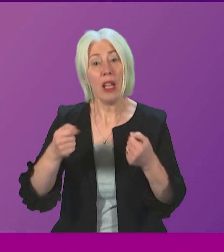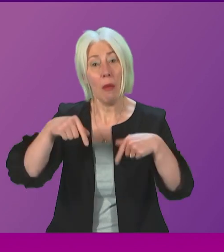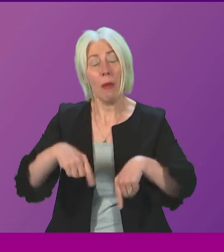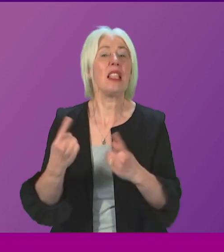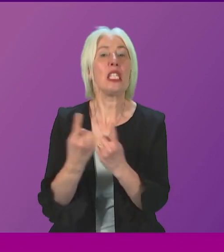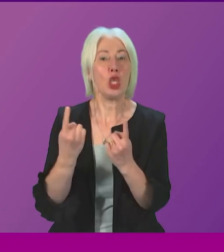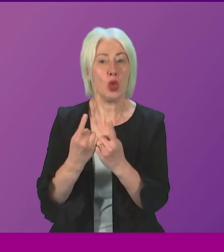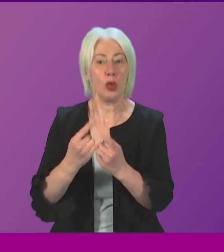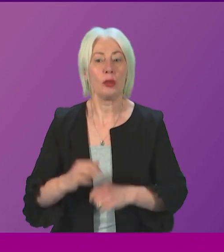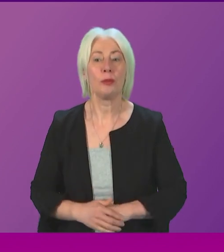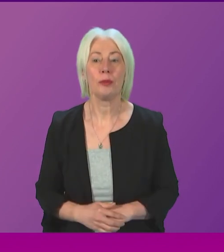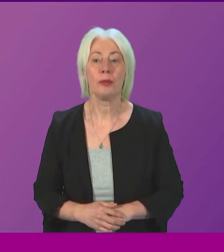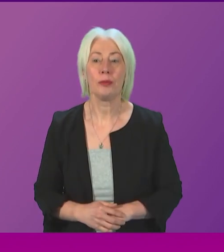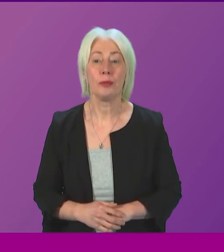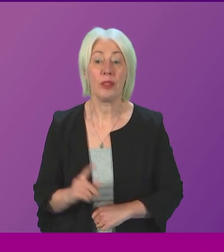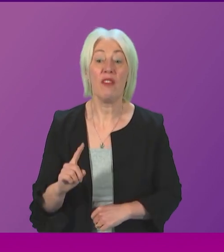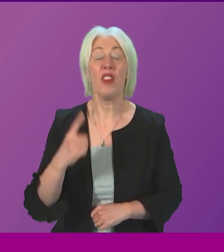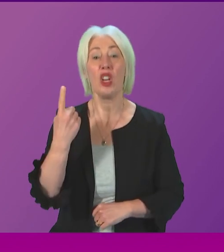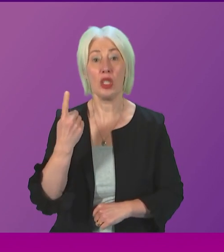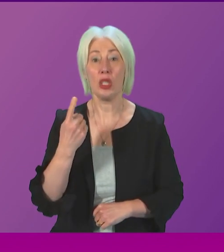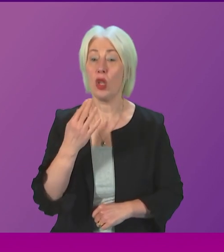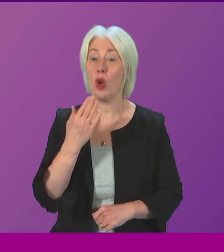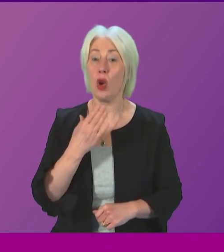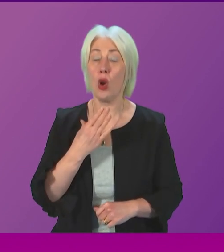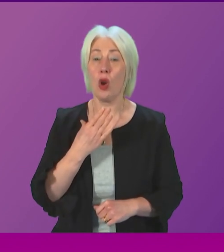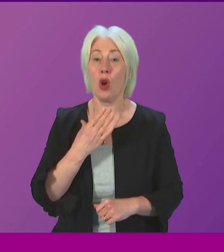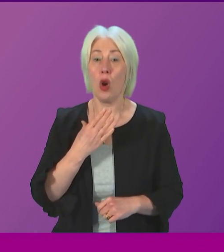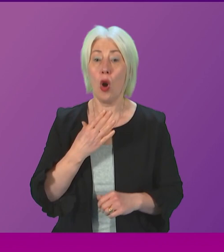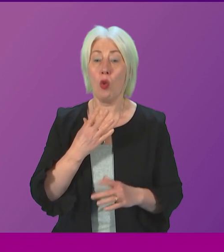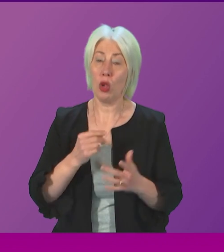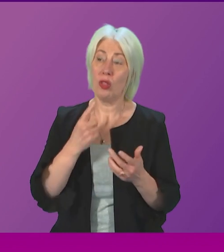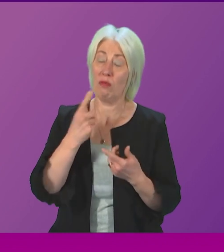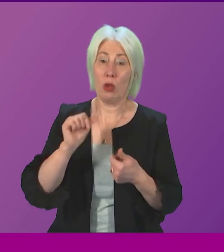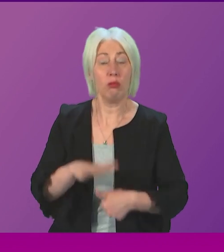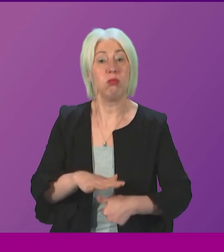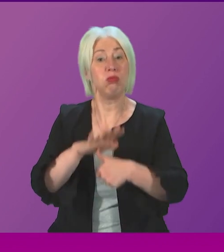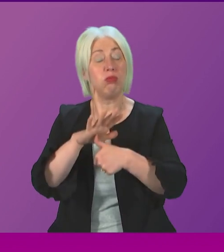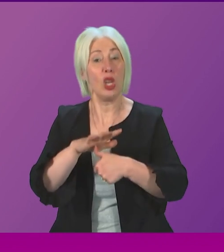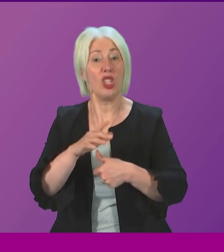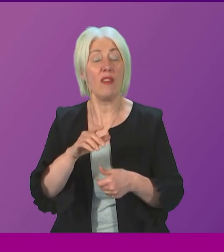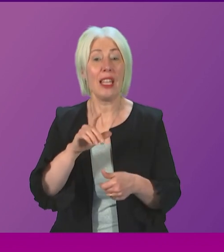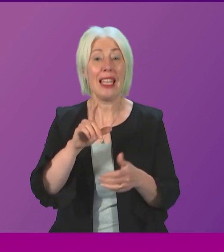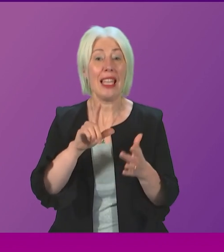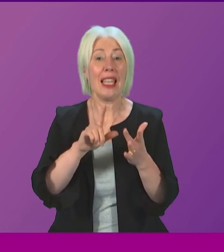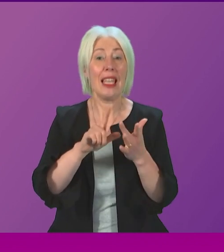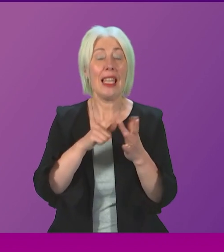First and foremost, I commend Sir Iain Livingstone, the chief constable of Police Scotland, for